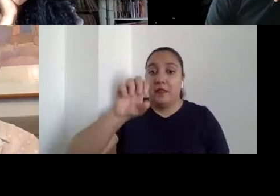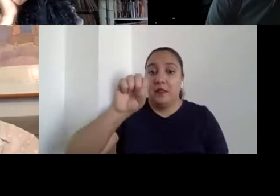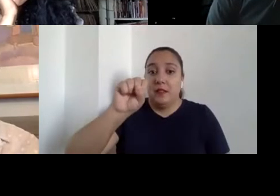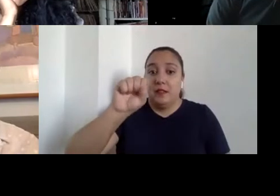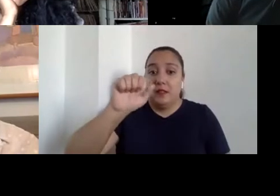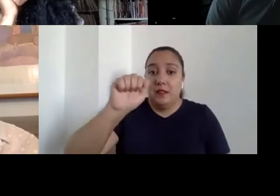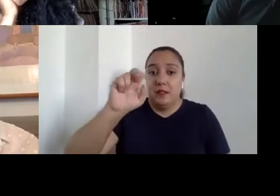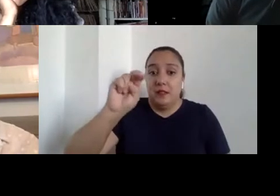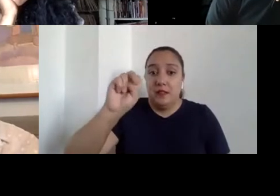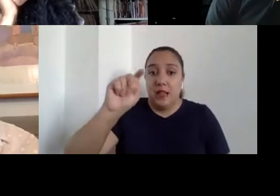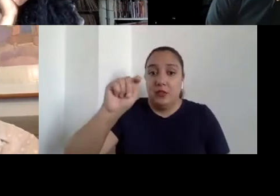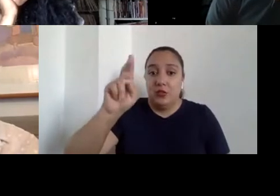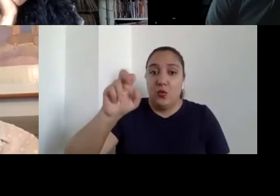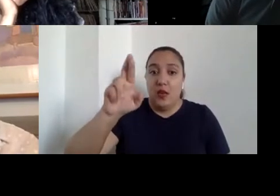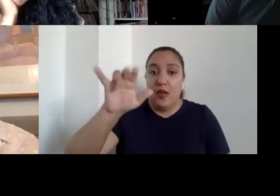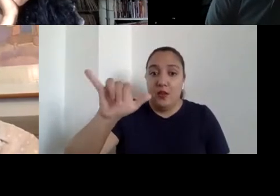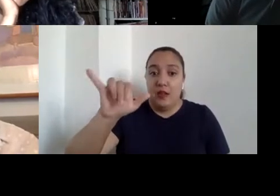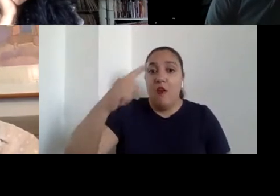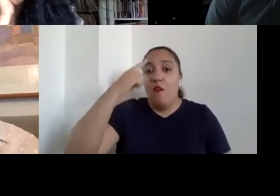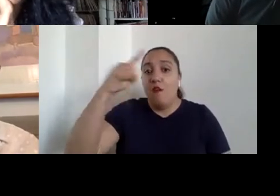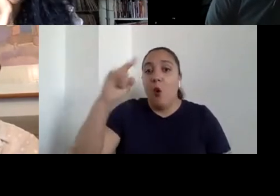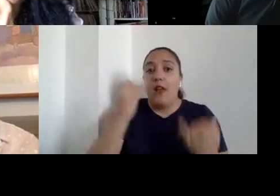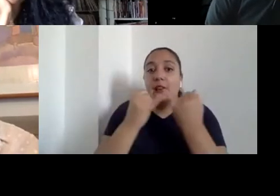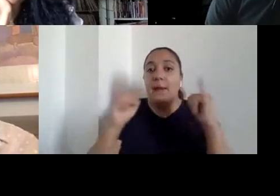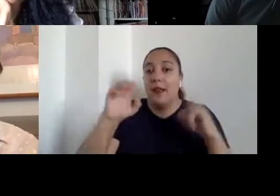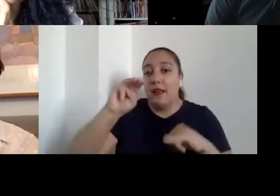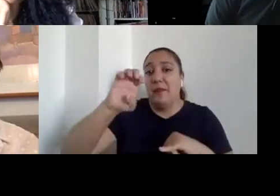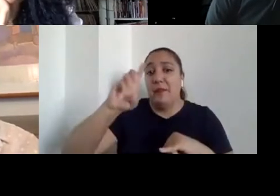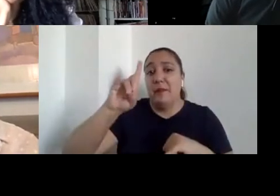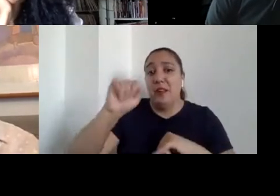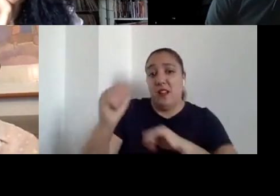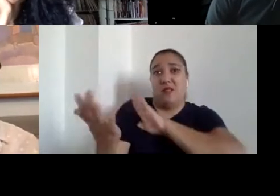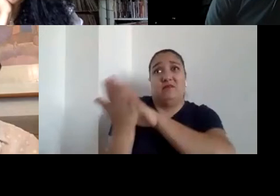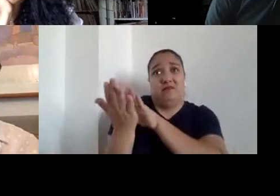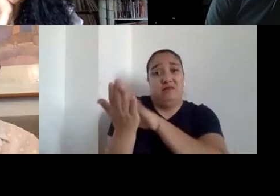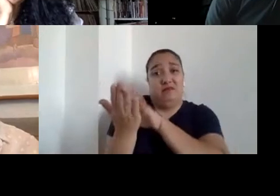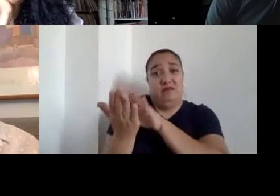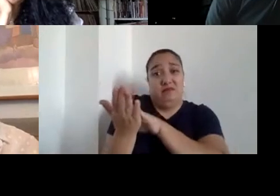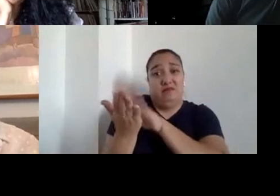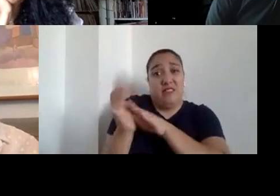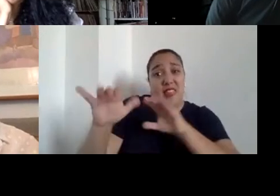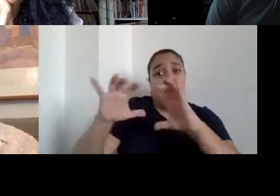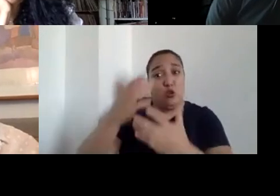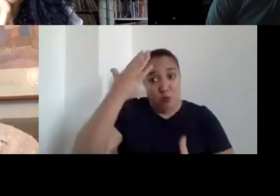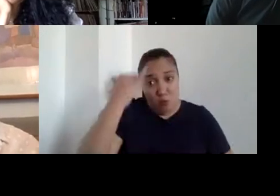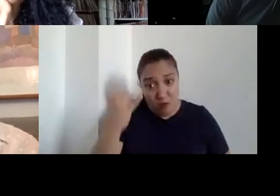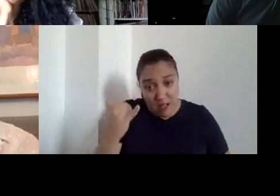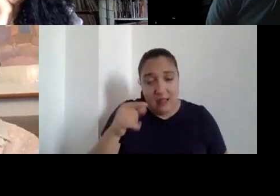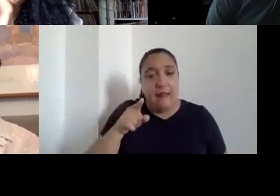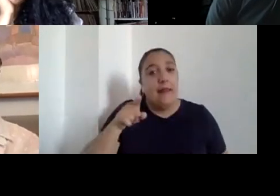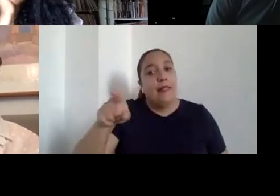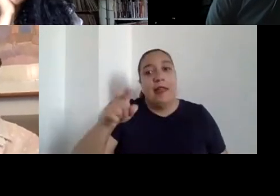community who are doing filmmaking workshops and there are folks doing that work. It is